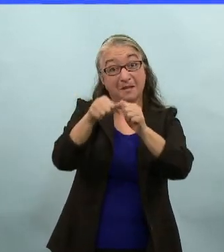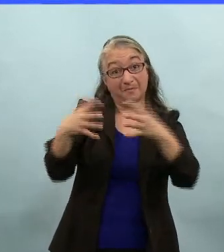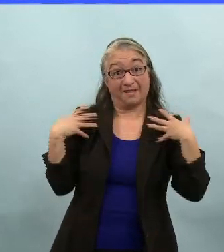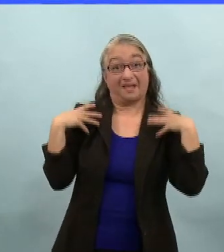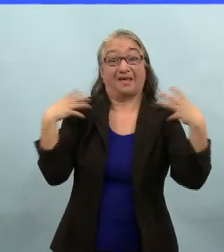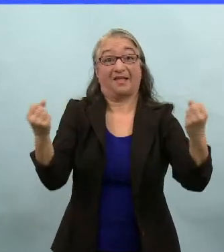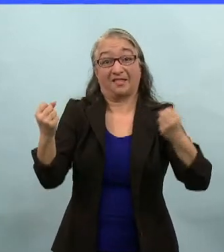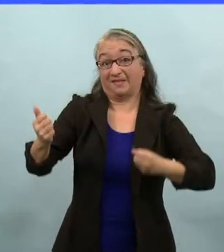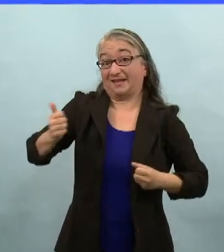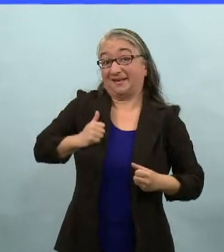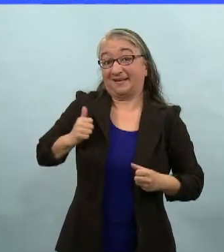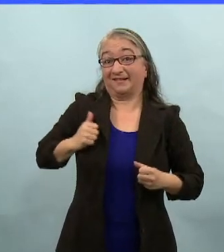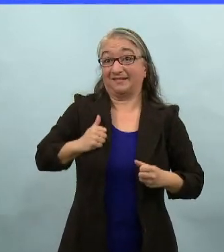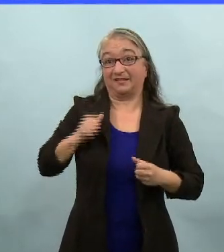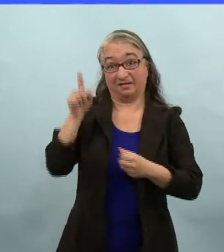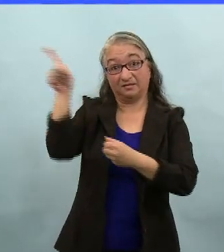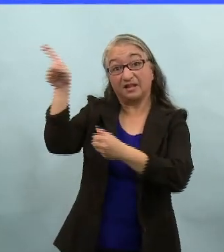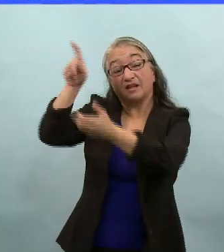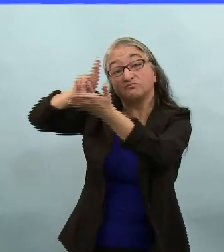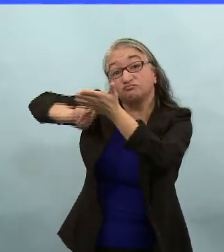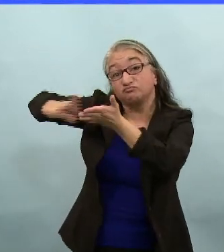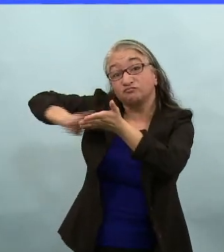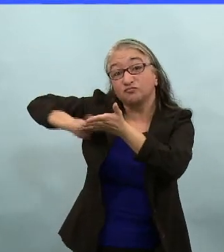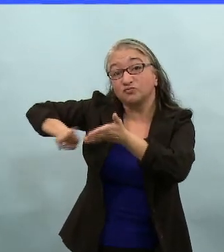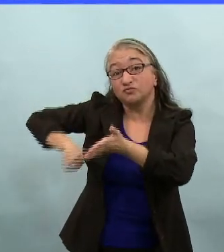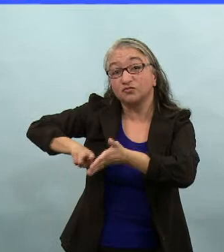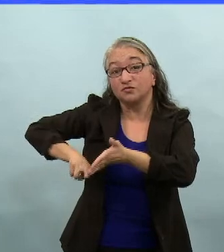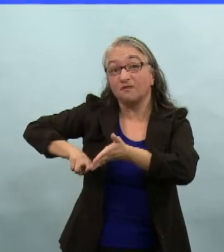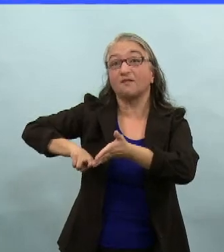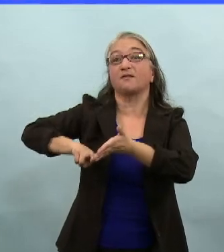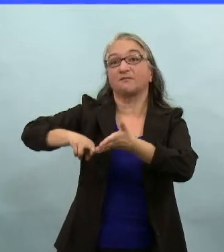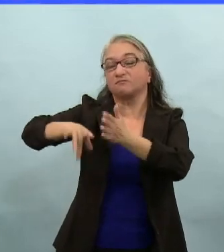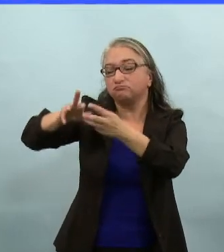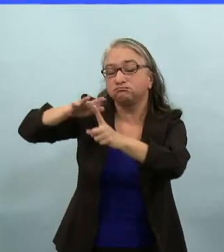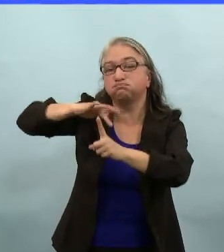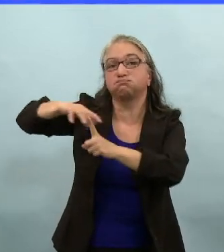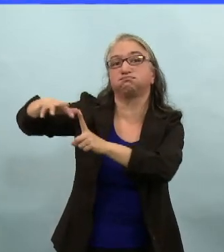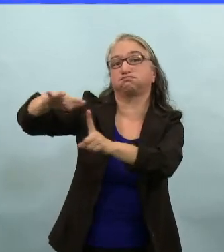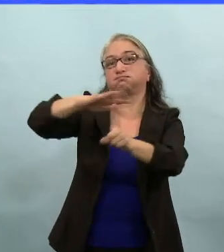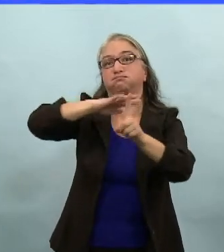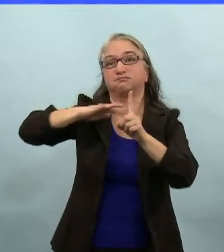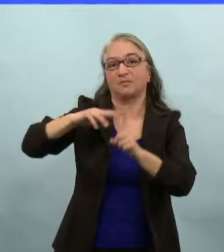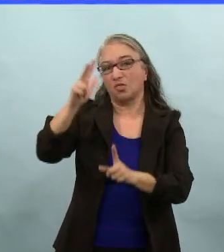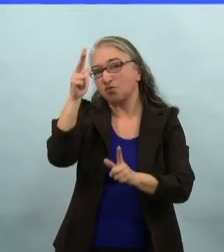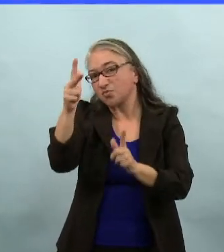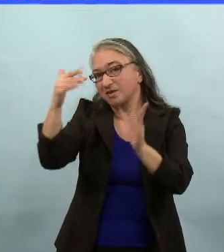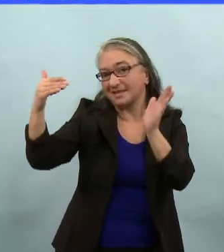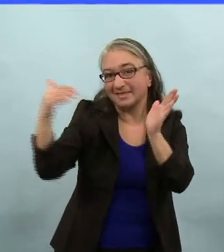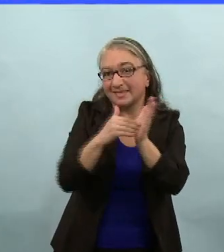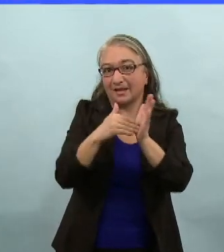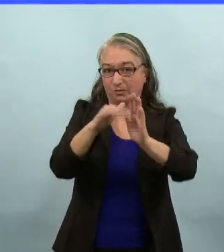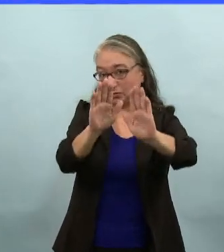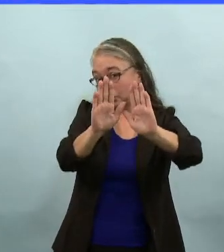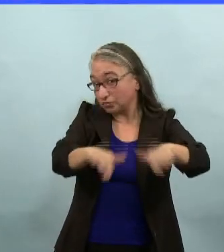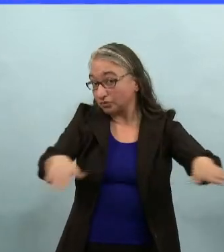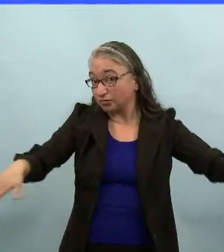involving over 3 000 young children receiving the pfizer vaccine the study found that the vaccine